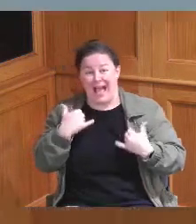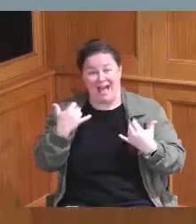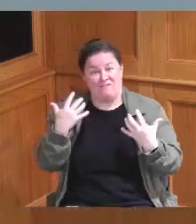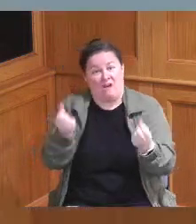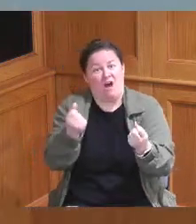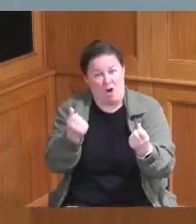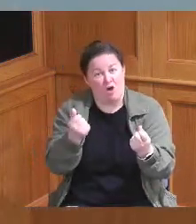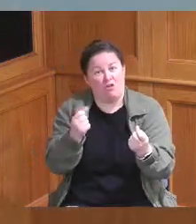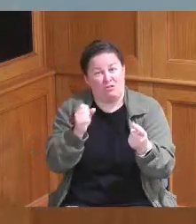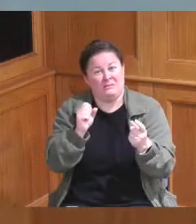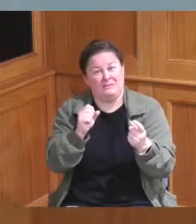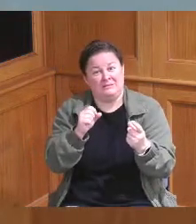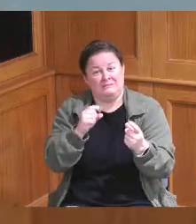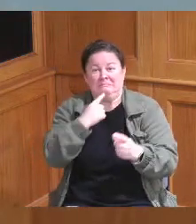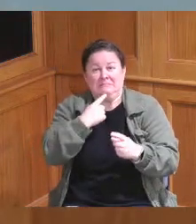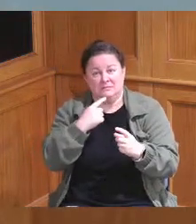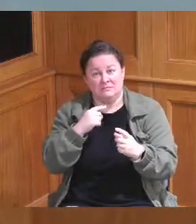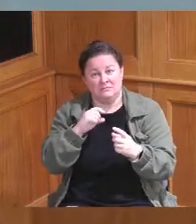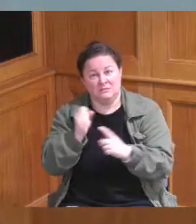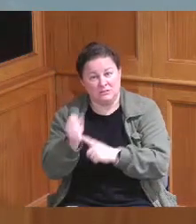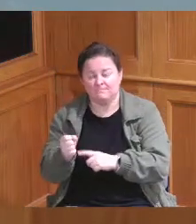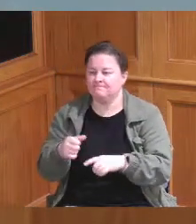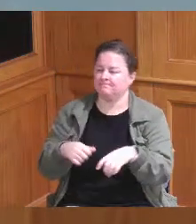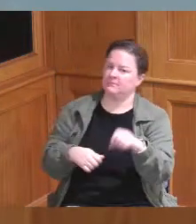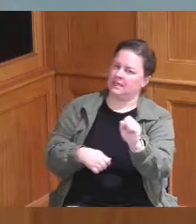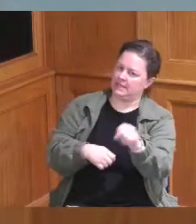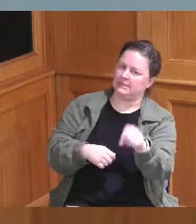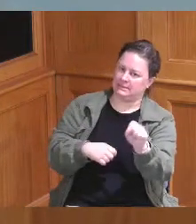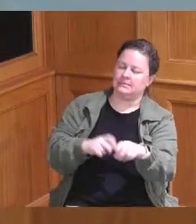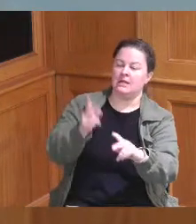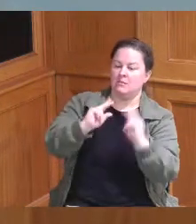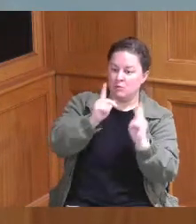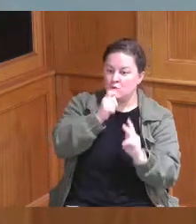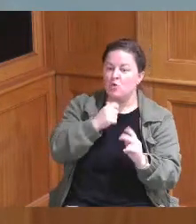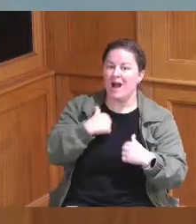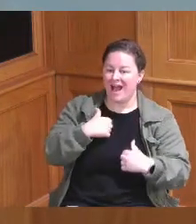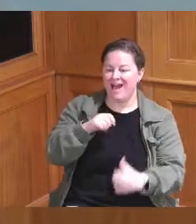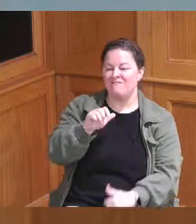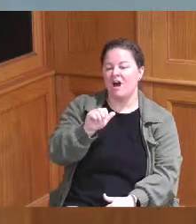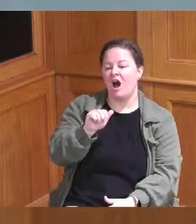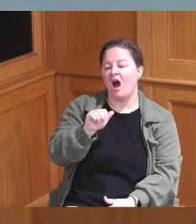correct so individuals with autoimmune disease or individuals who are over we'll say the age of